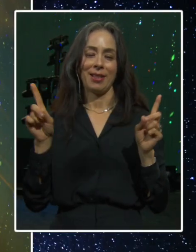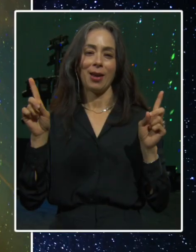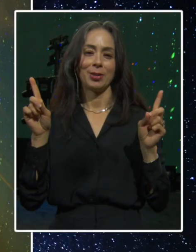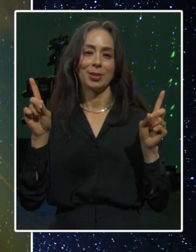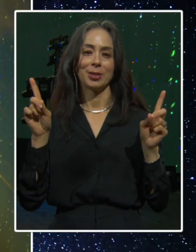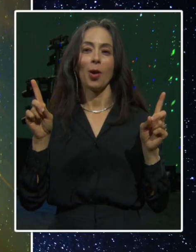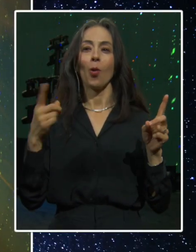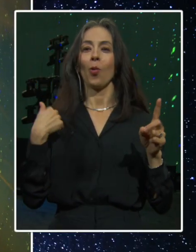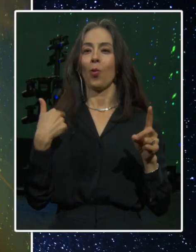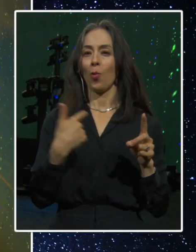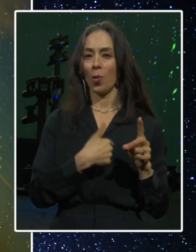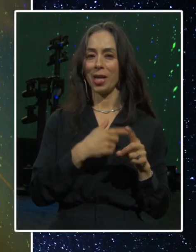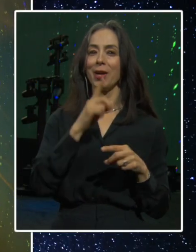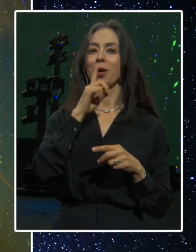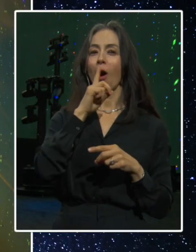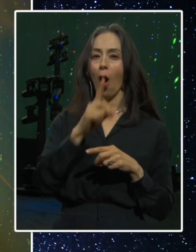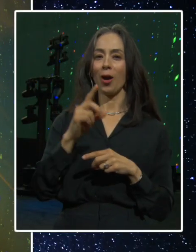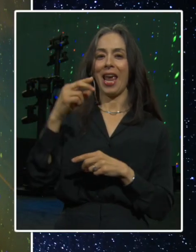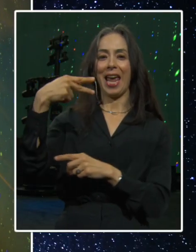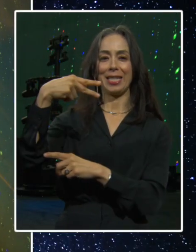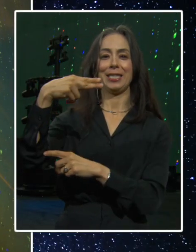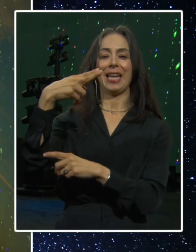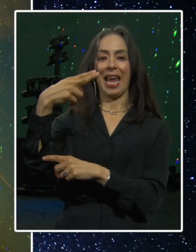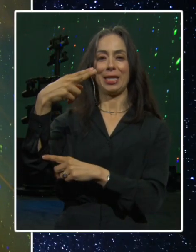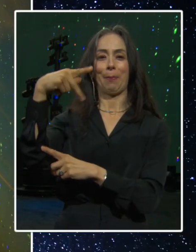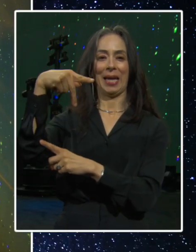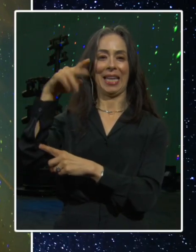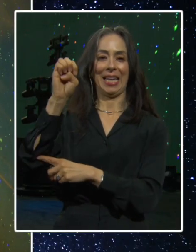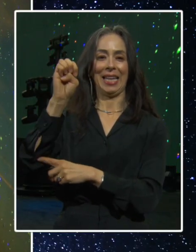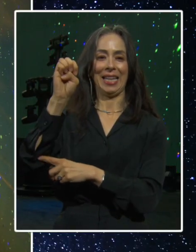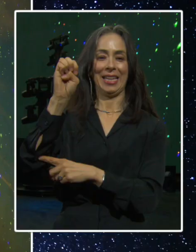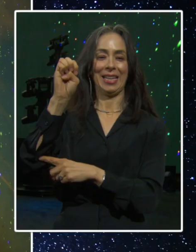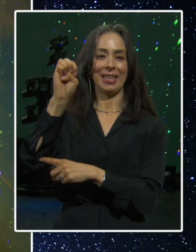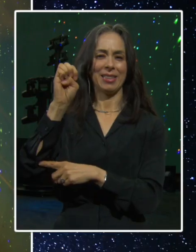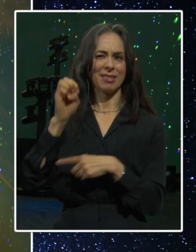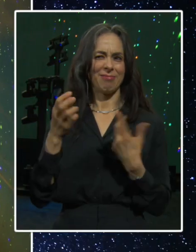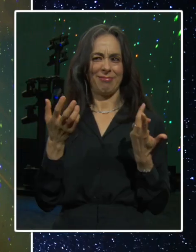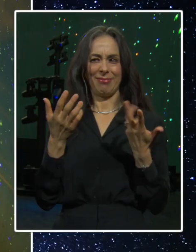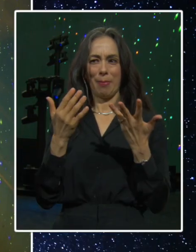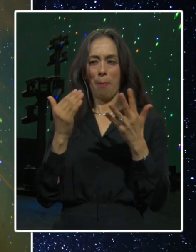We are HPE. This is more than just a look.